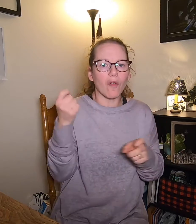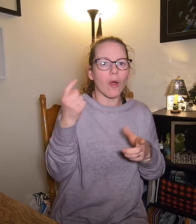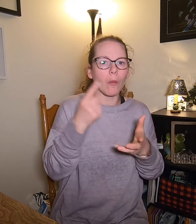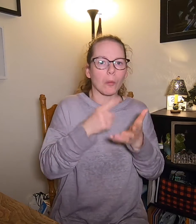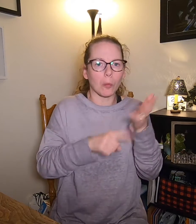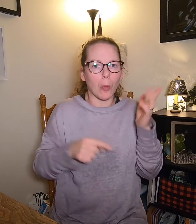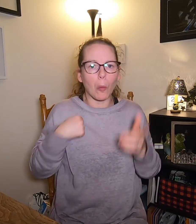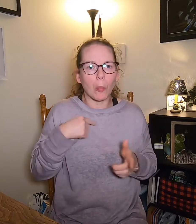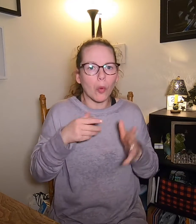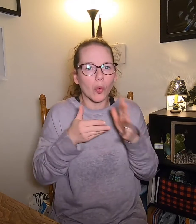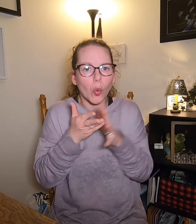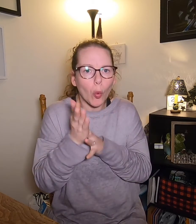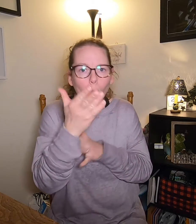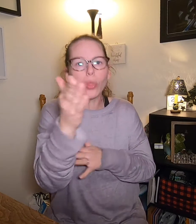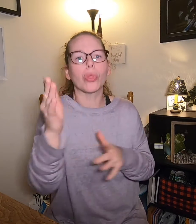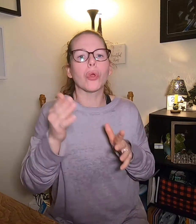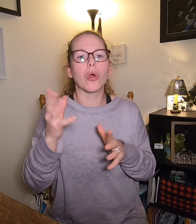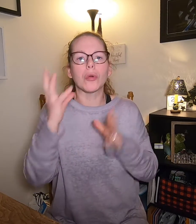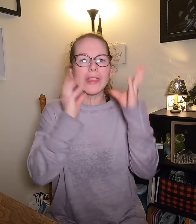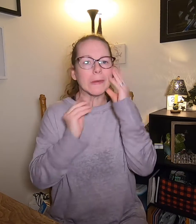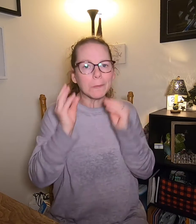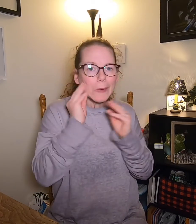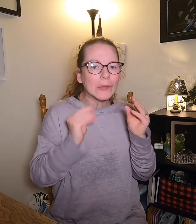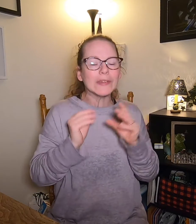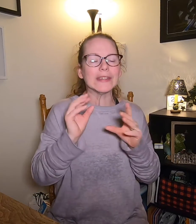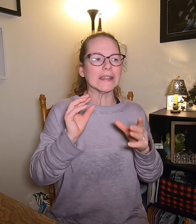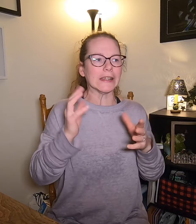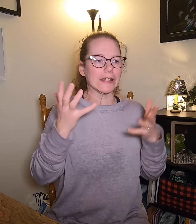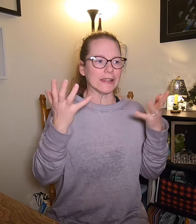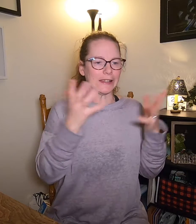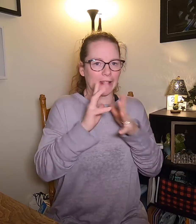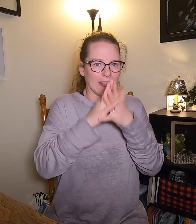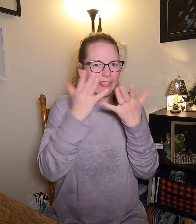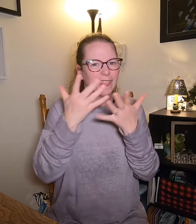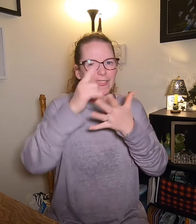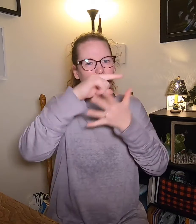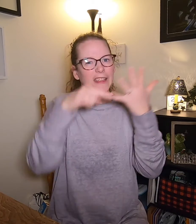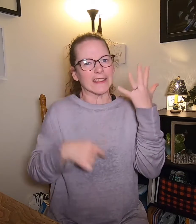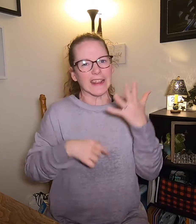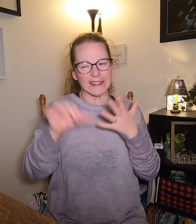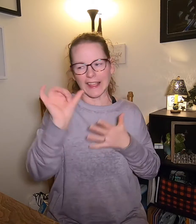Like, where we're from and what we're going through, expers and etc.